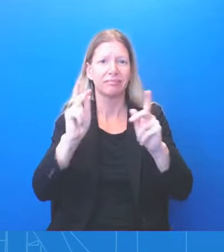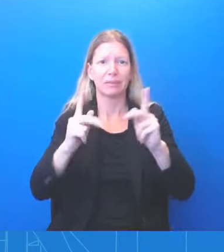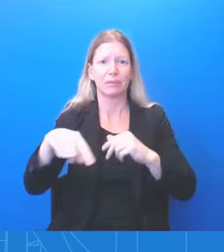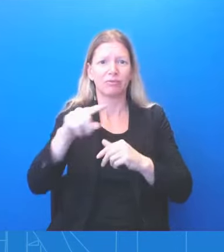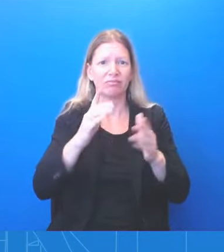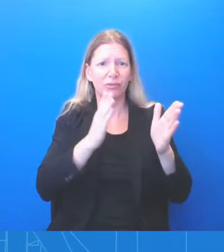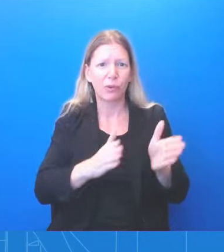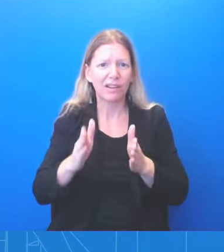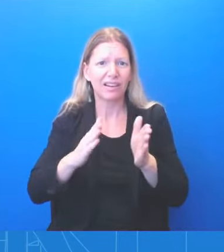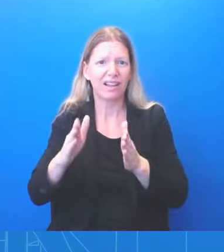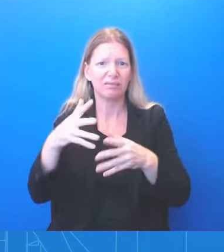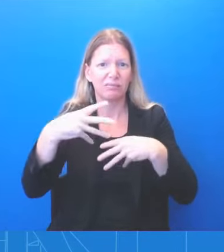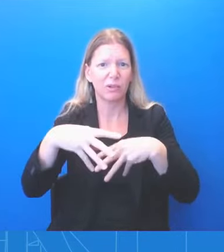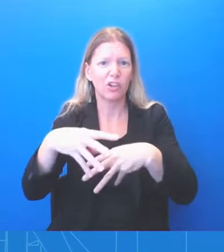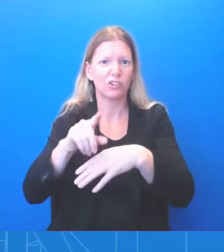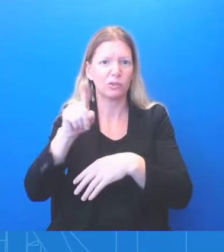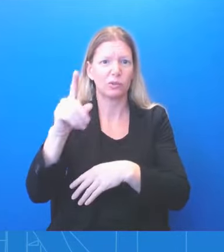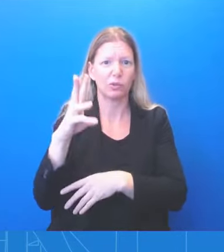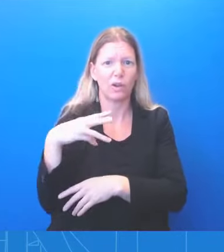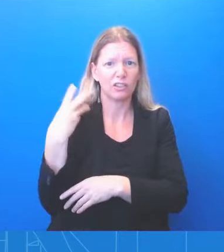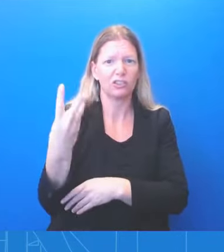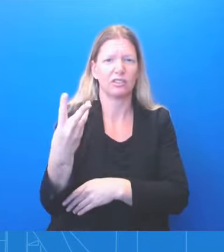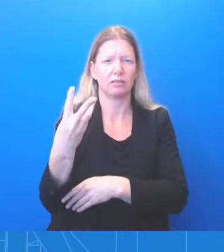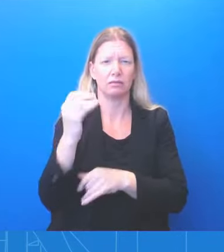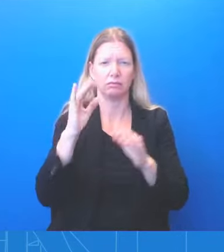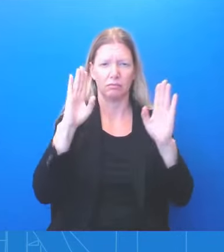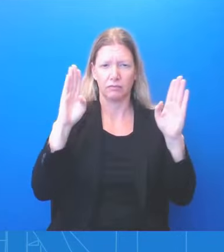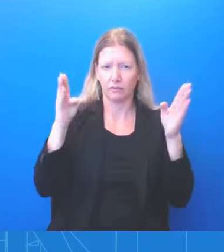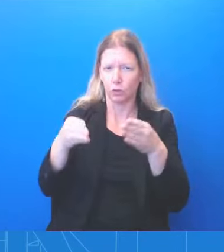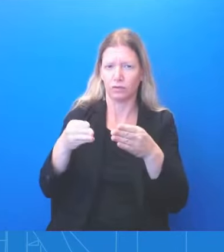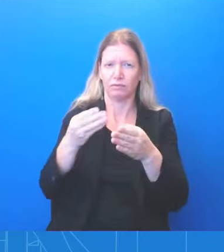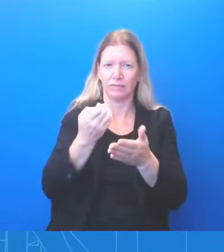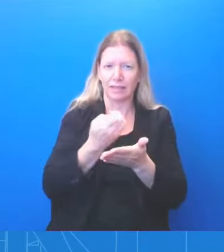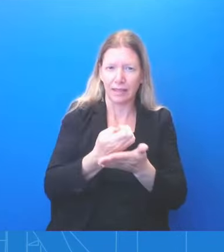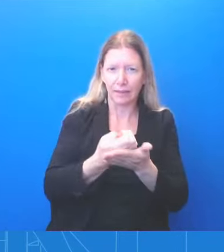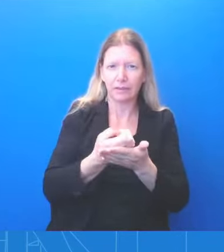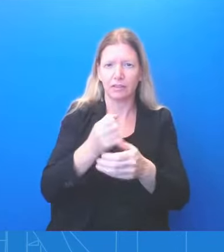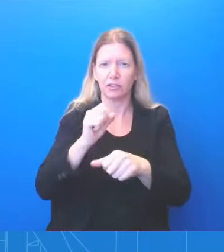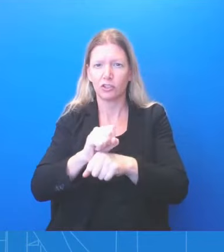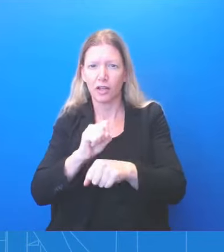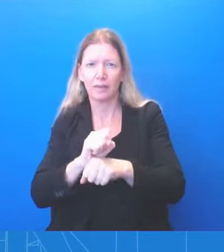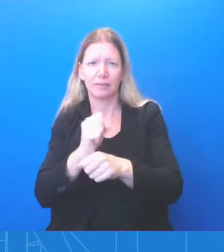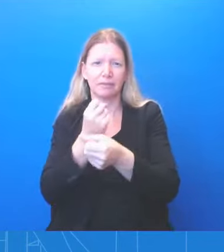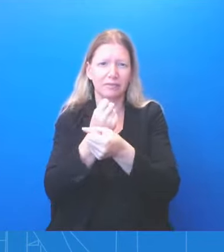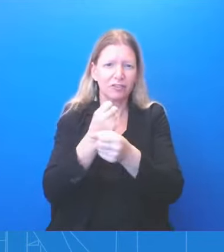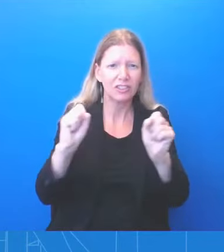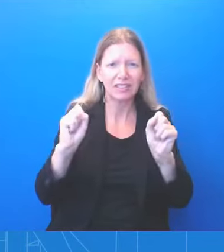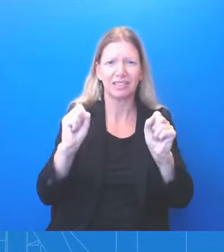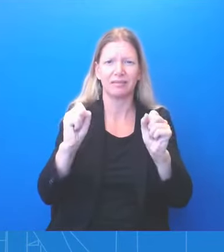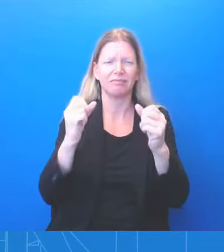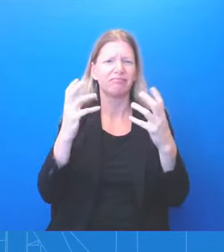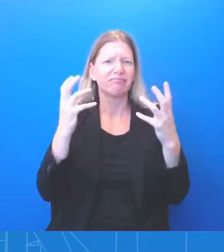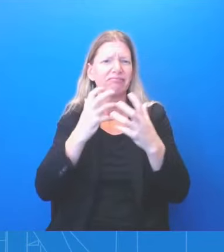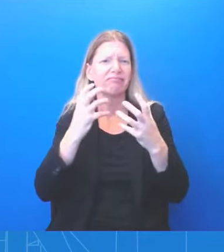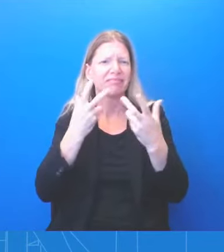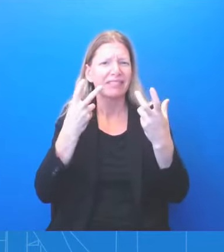So, these amazing investments that have been made in -- in Black businesses and minority-owned businesses -- small businesses across this country.